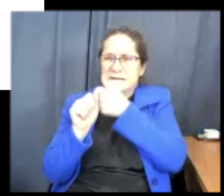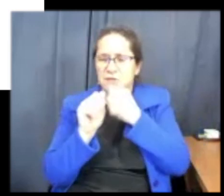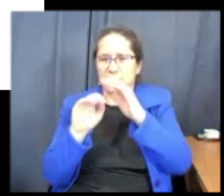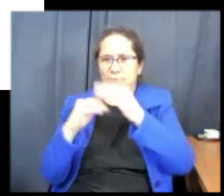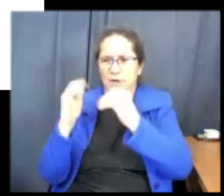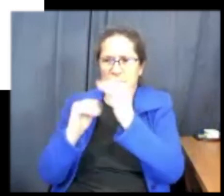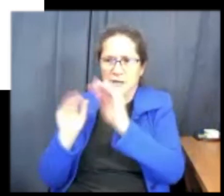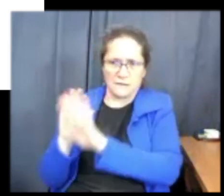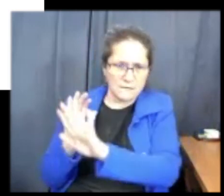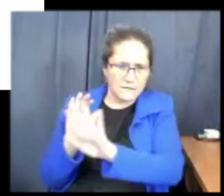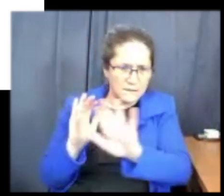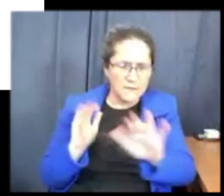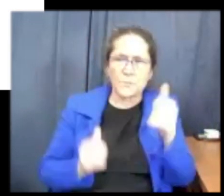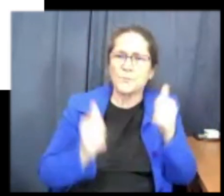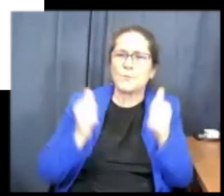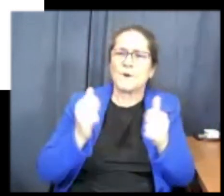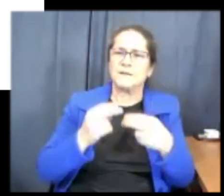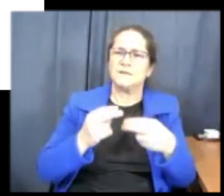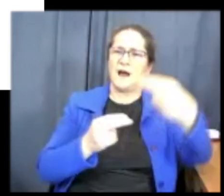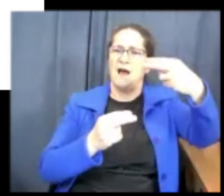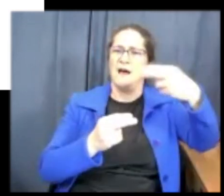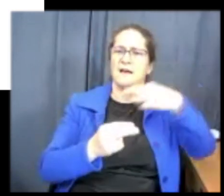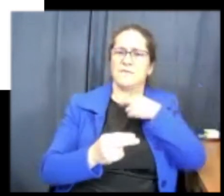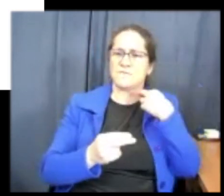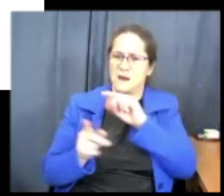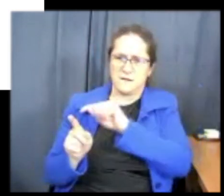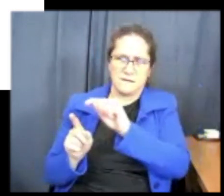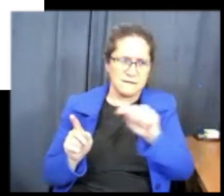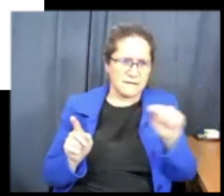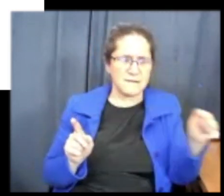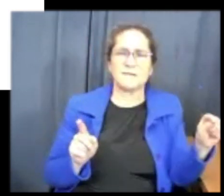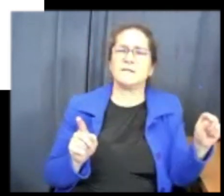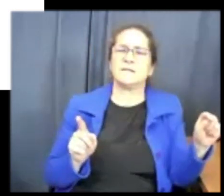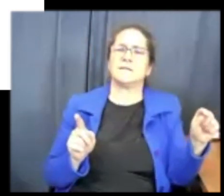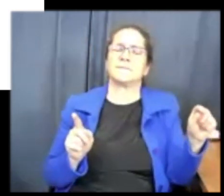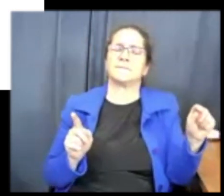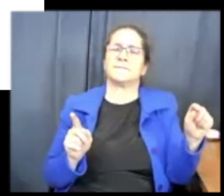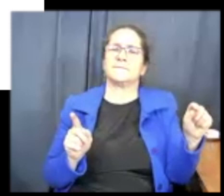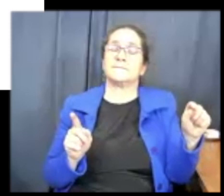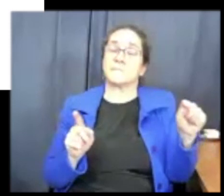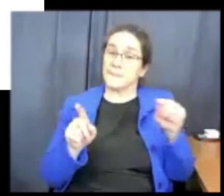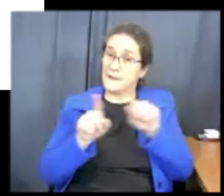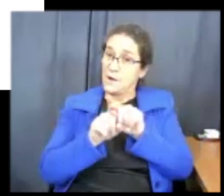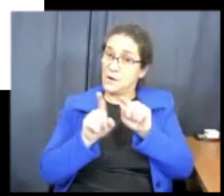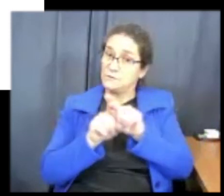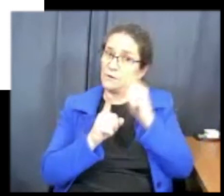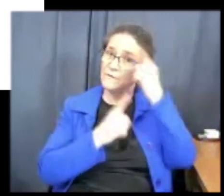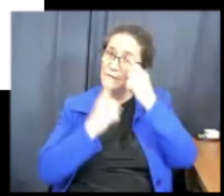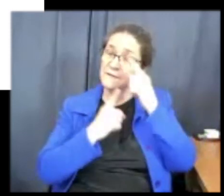them at a higher rate than normal in the previous years and also look at when are the students being suspended.